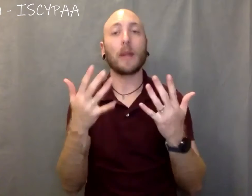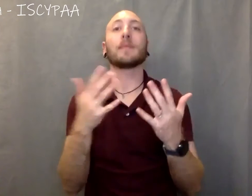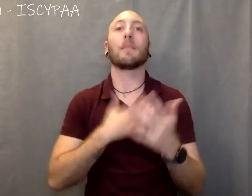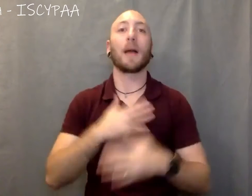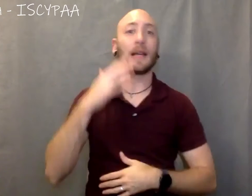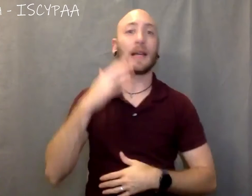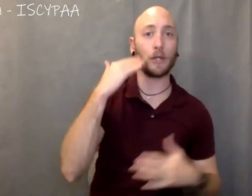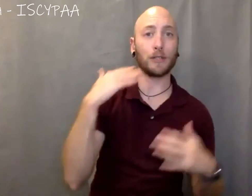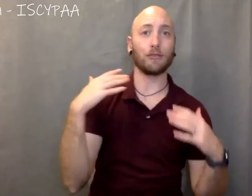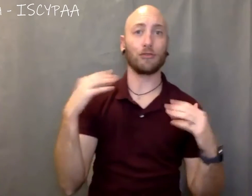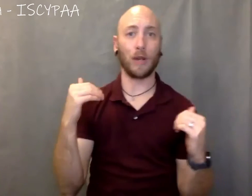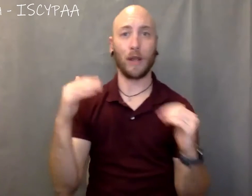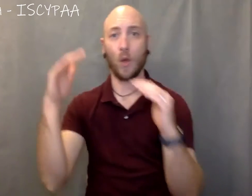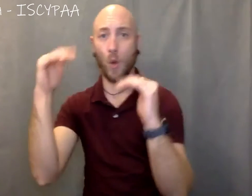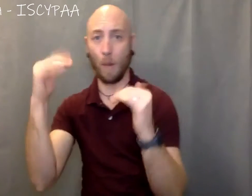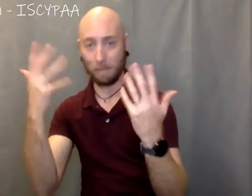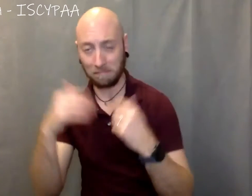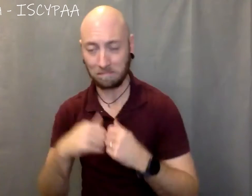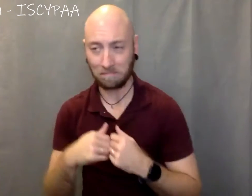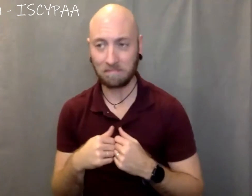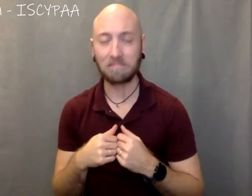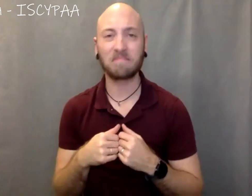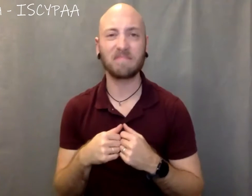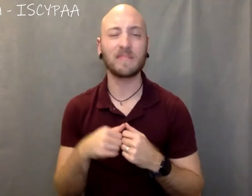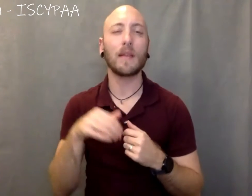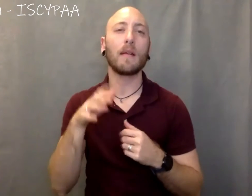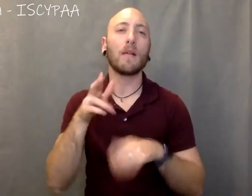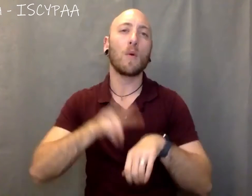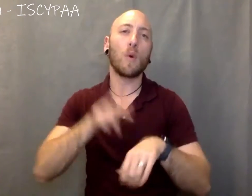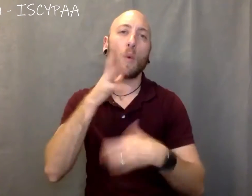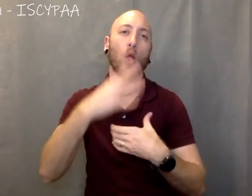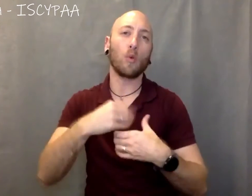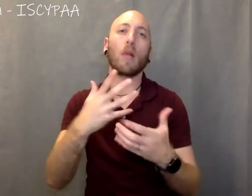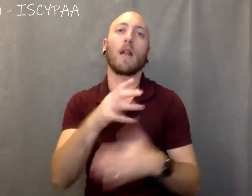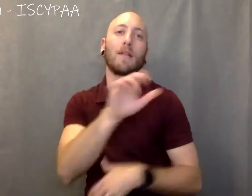and I'm going to incorporate a bunch of AA principles in it, and some of